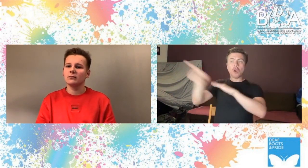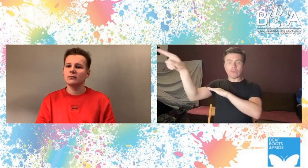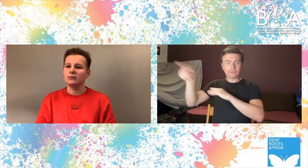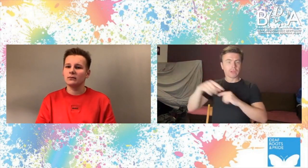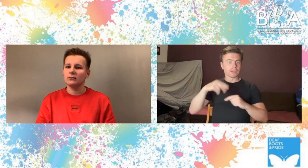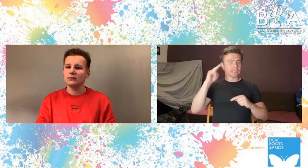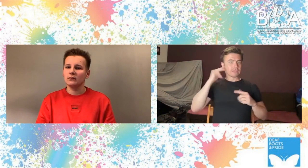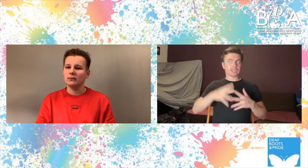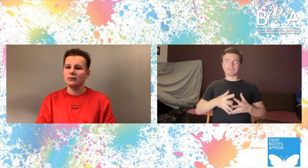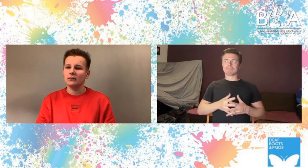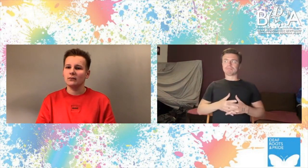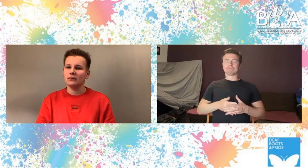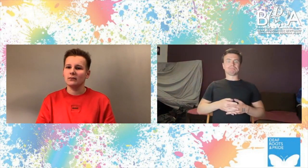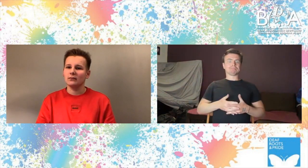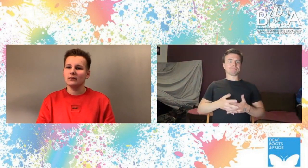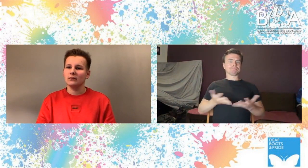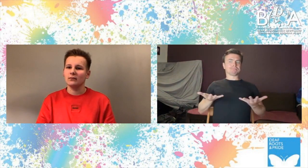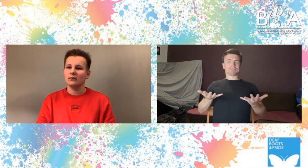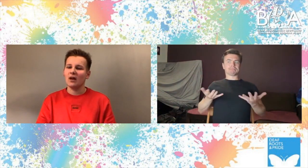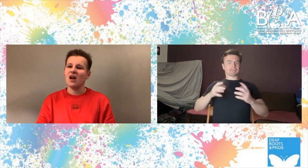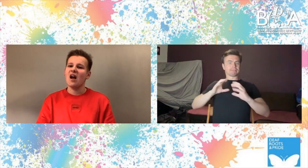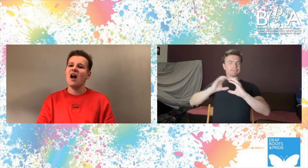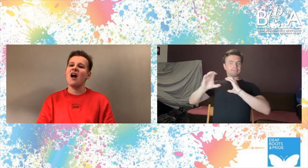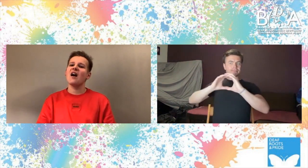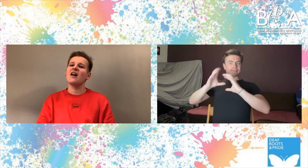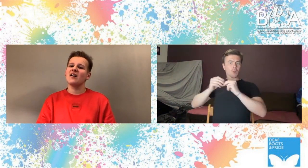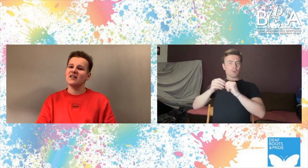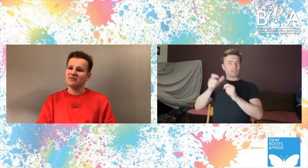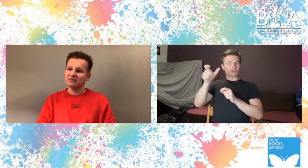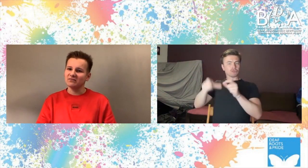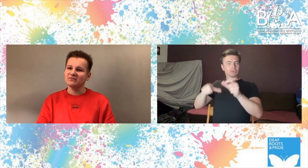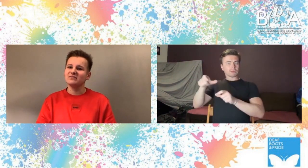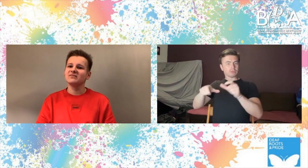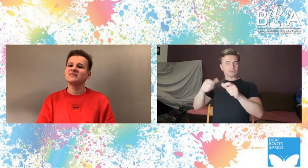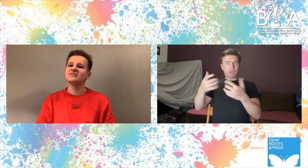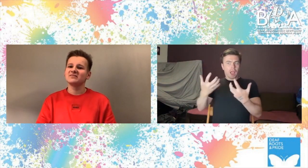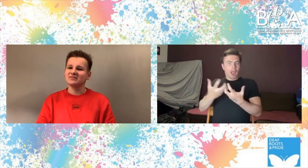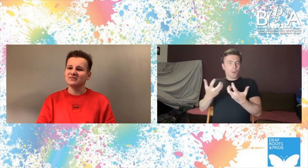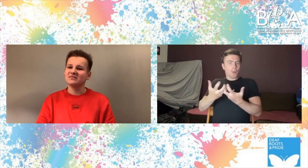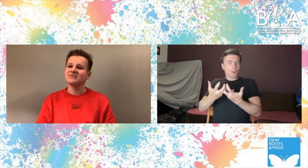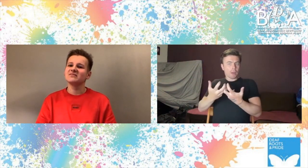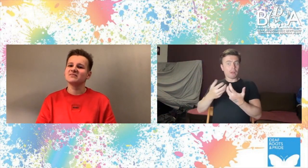the lecturers, I think that would have been more difficult because at university